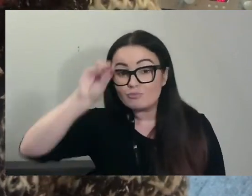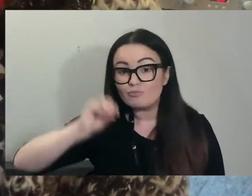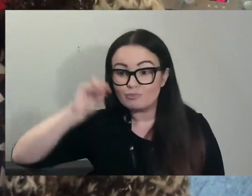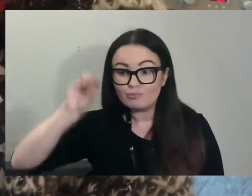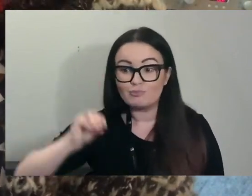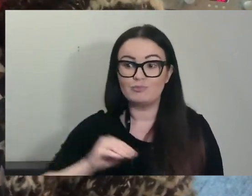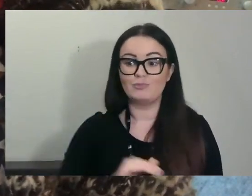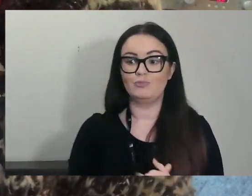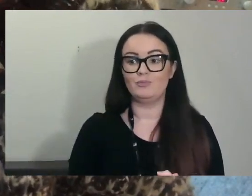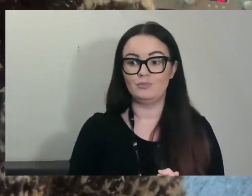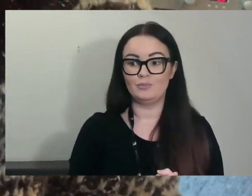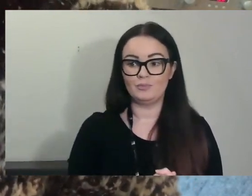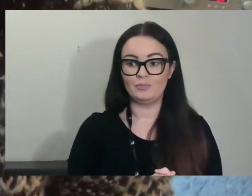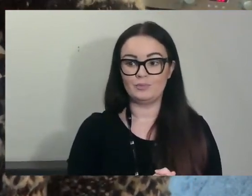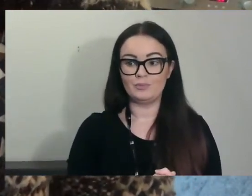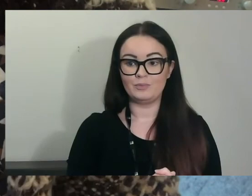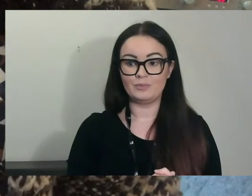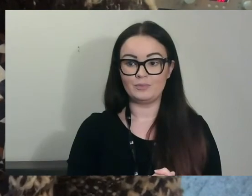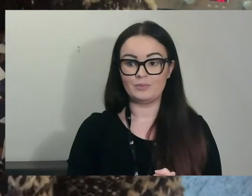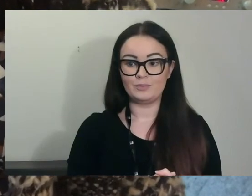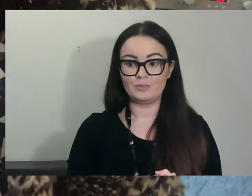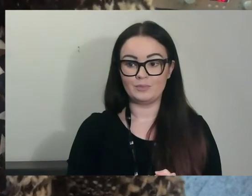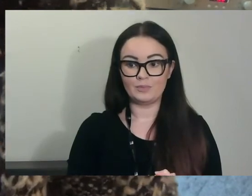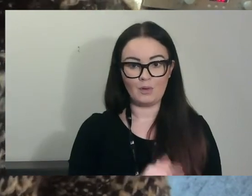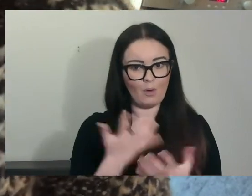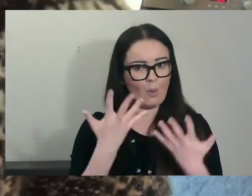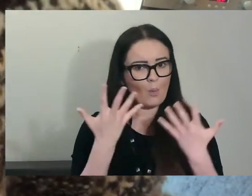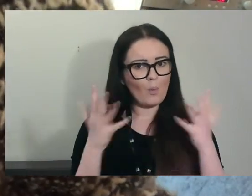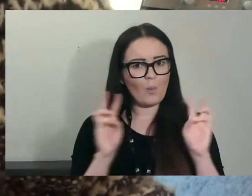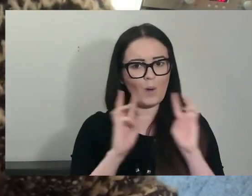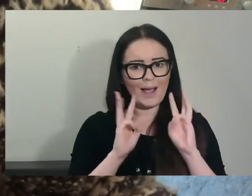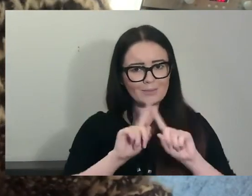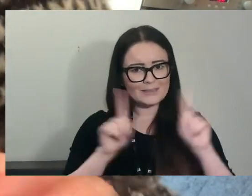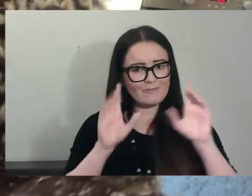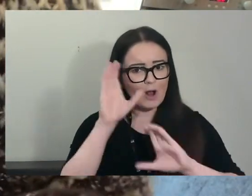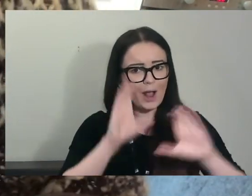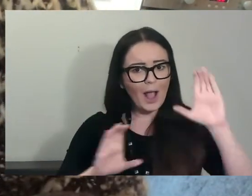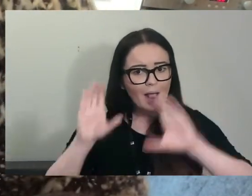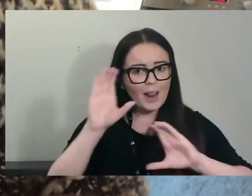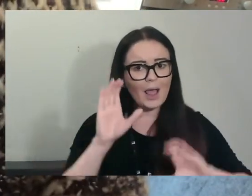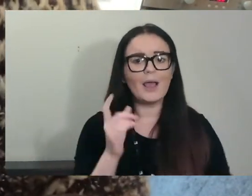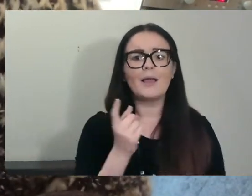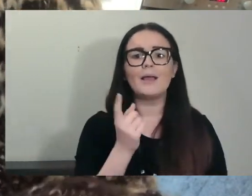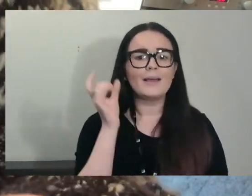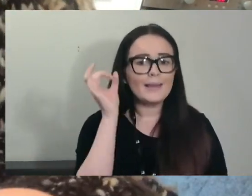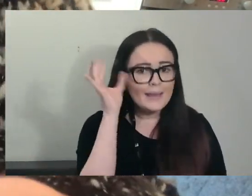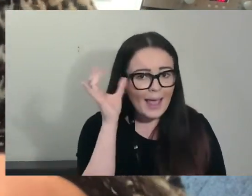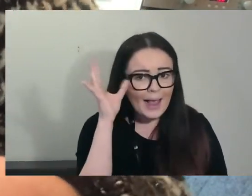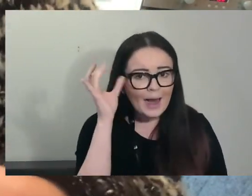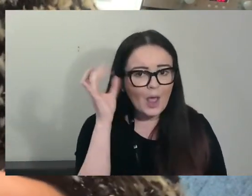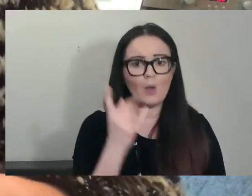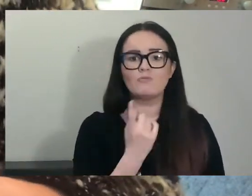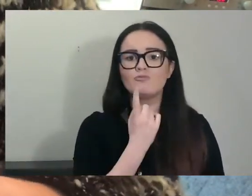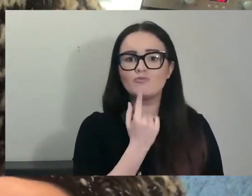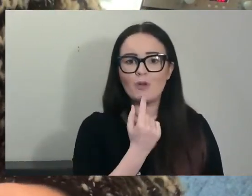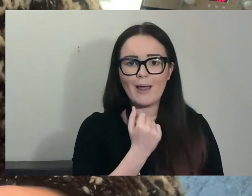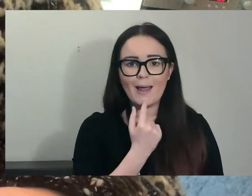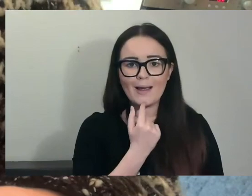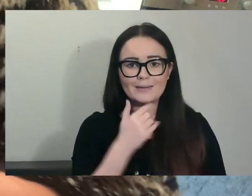of colour like this. Oh, it's so colourful. I've got yellow and I've got red and I've